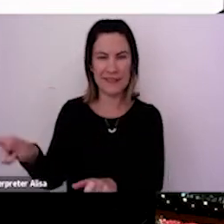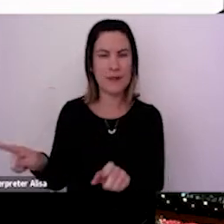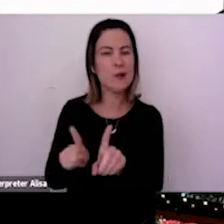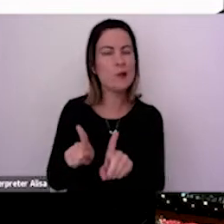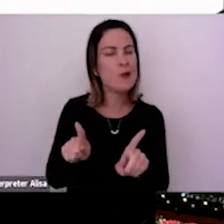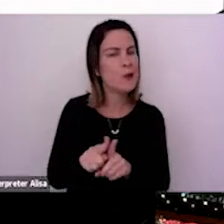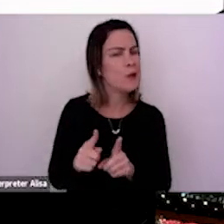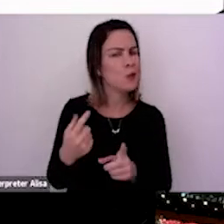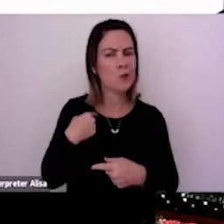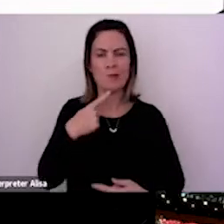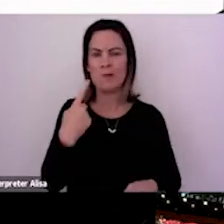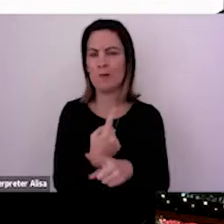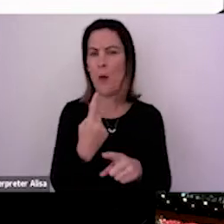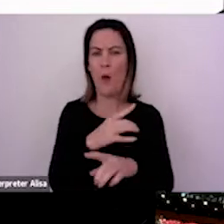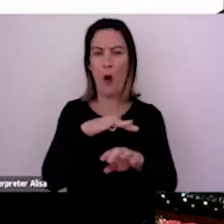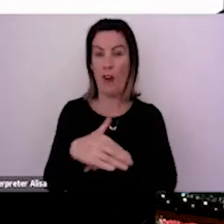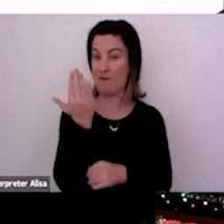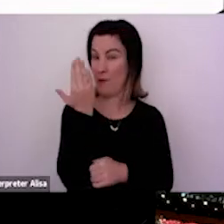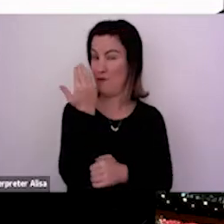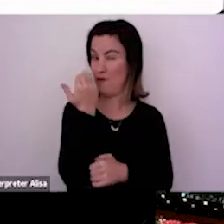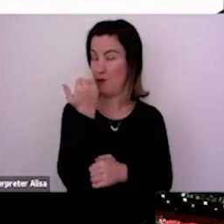from the Outlook Monitor.